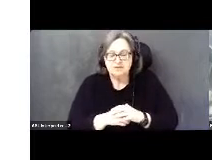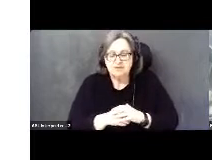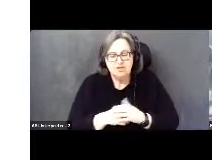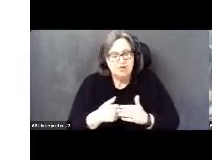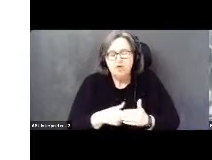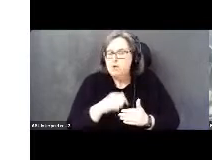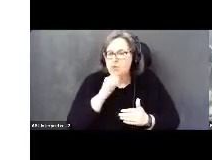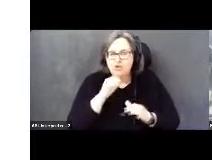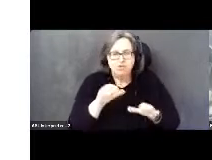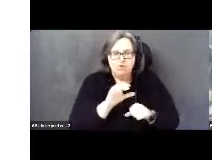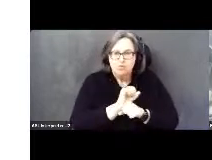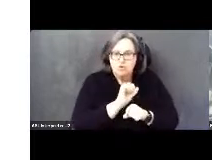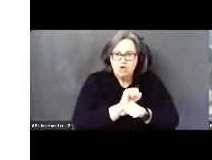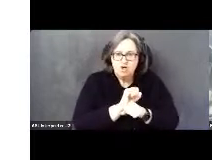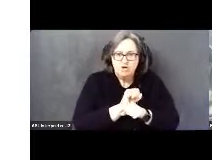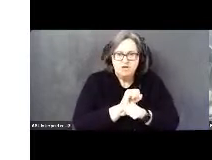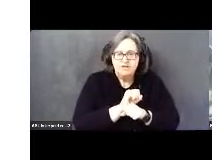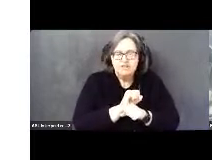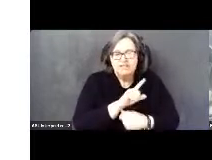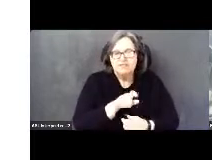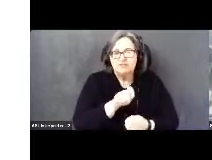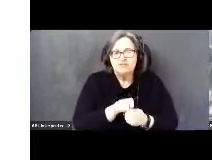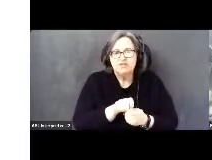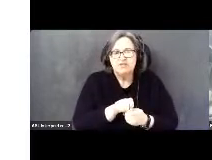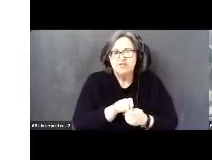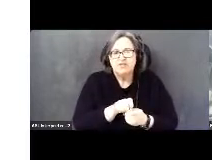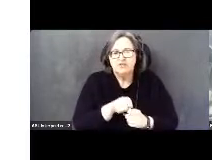do work specifically or particularly about